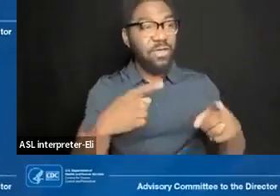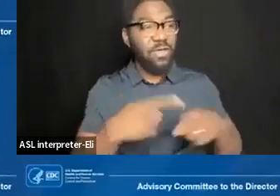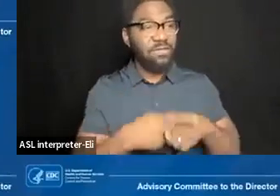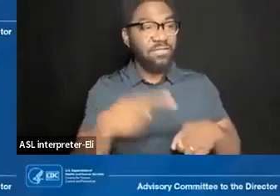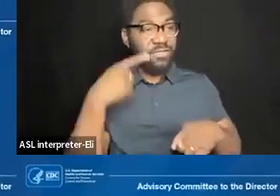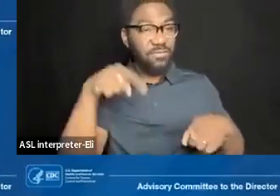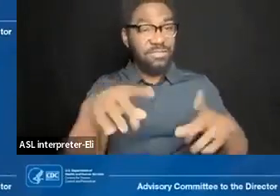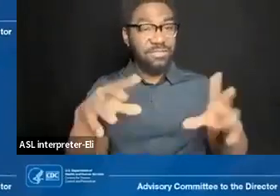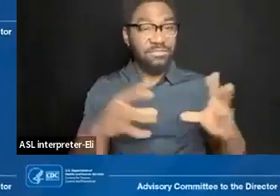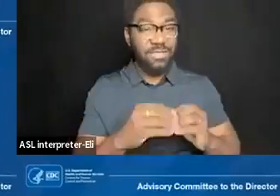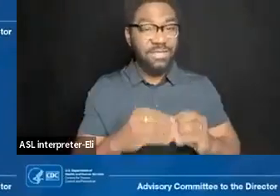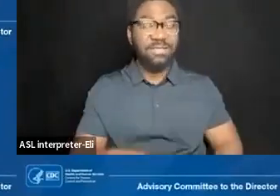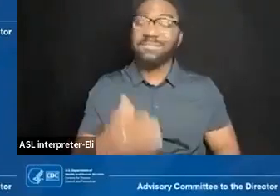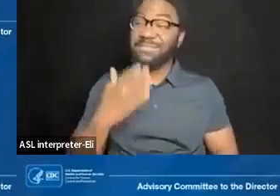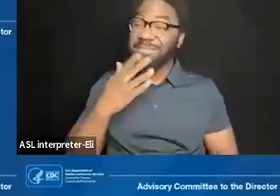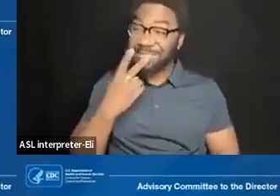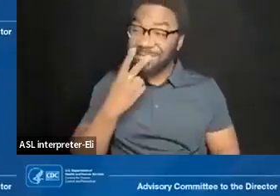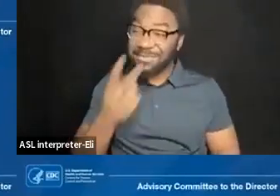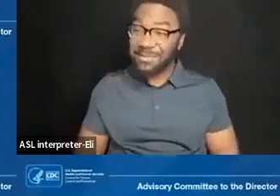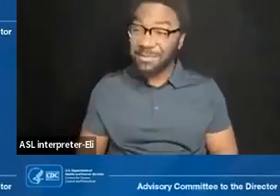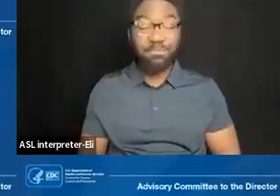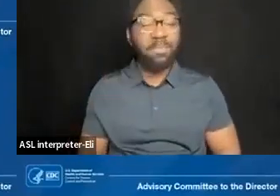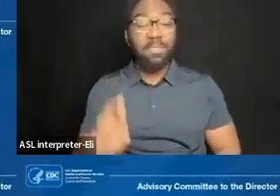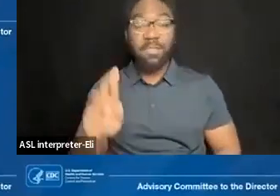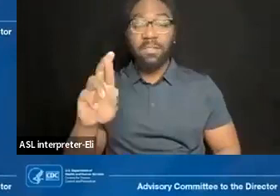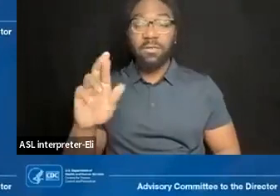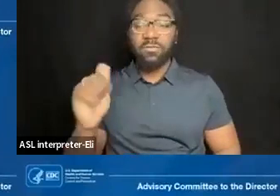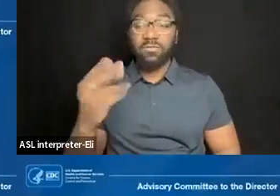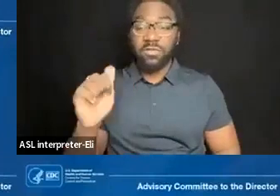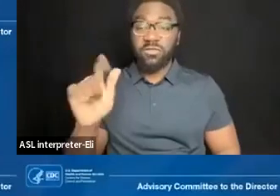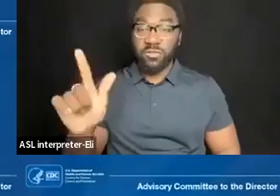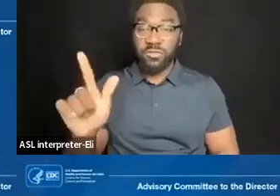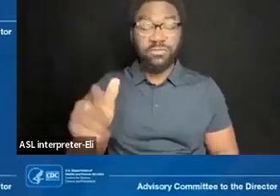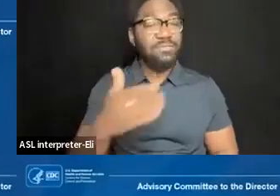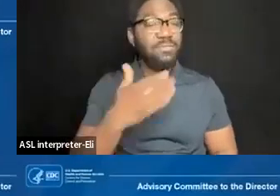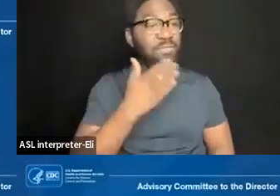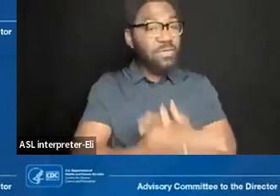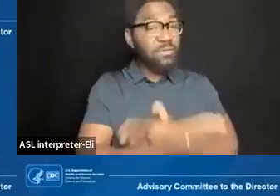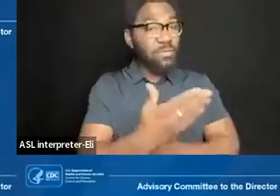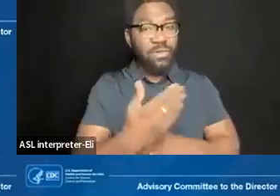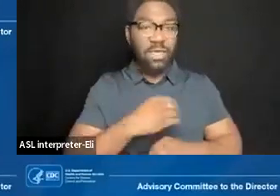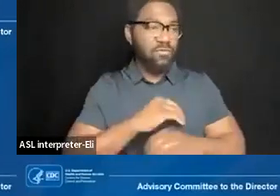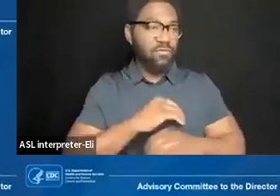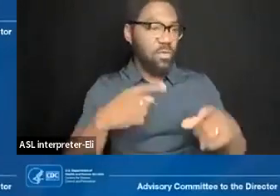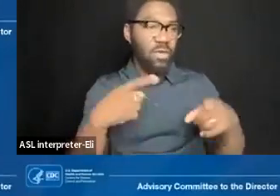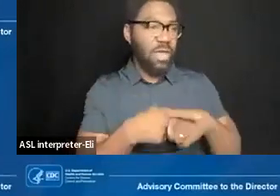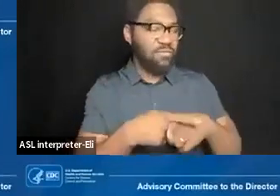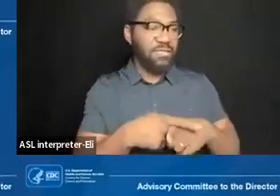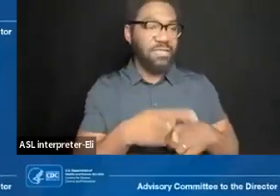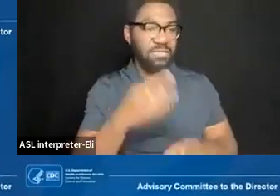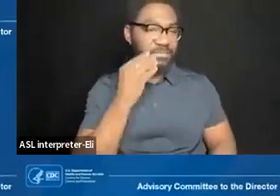Good to see you. Rachel Harding. Good morning. I have no conflicts of interest to report. Hi, Rachel.